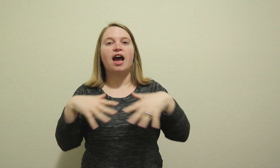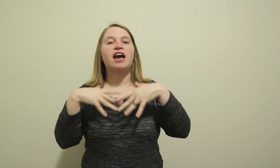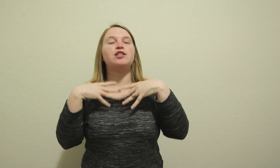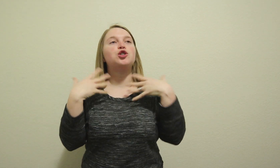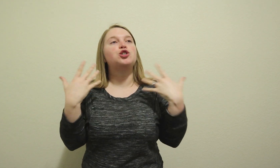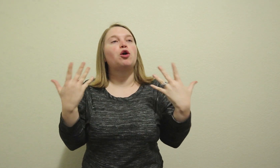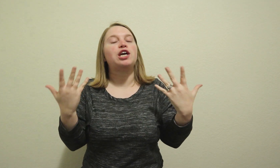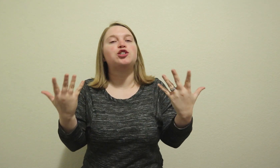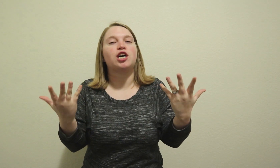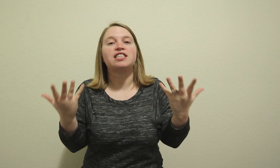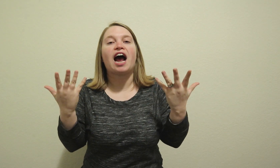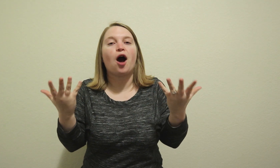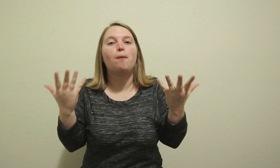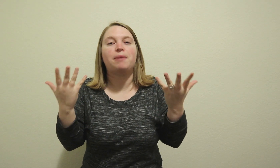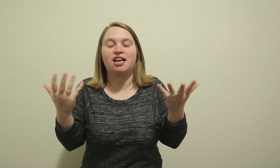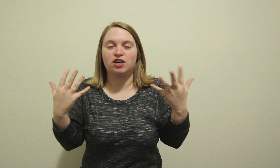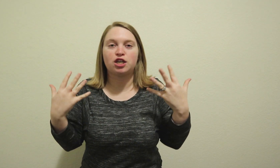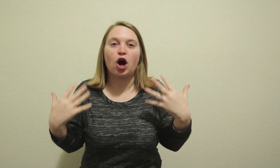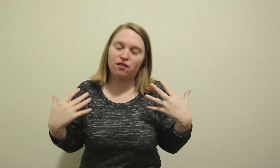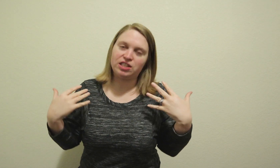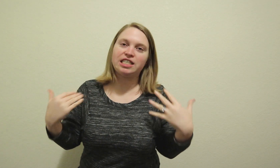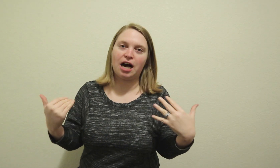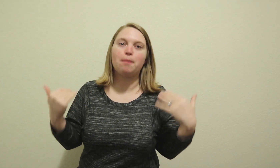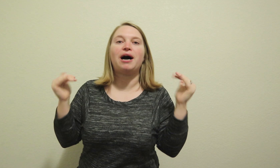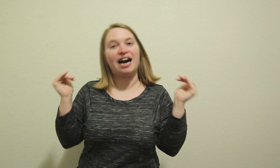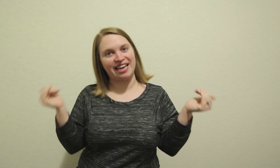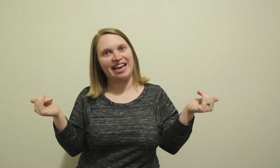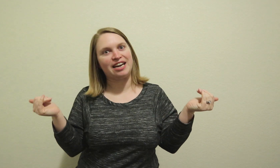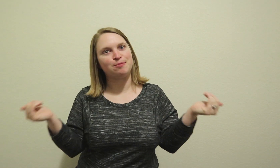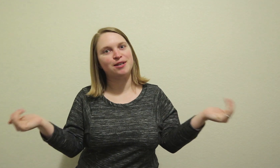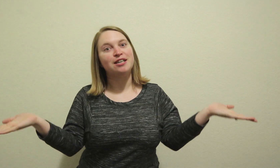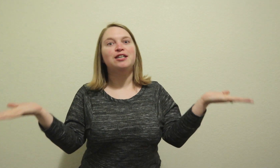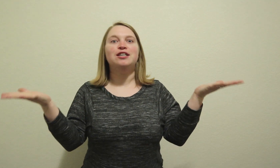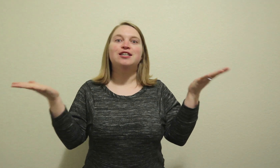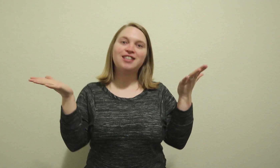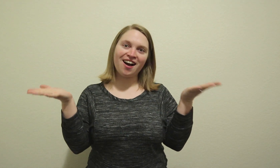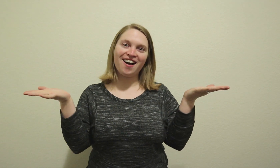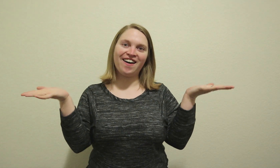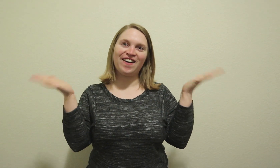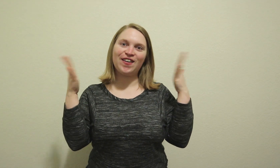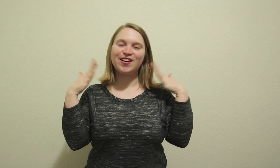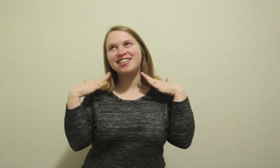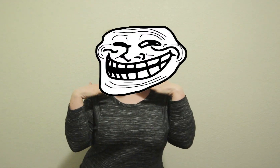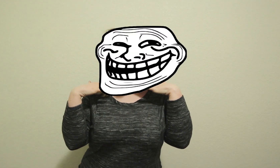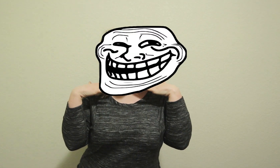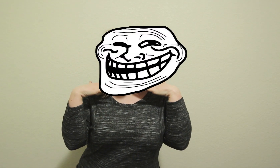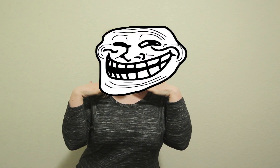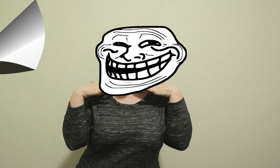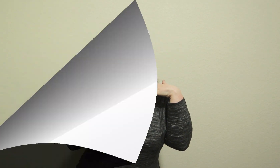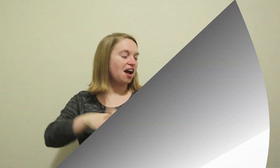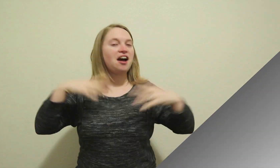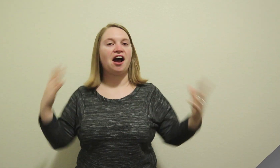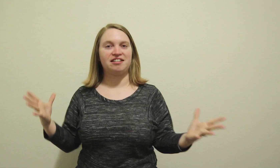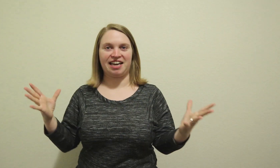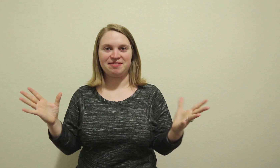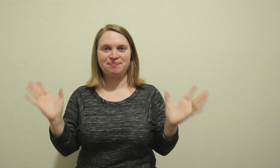and to show you just how big of a coffee snob I am so... Alright